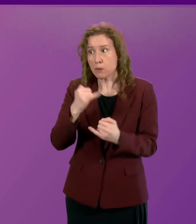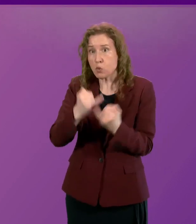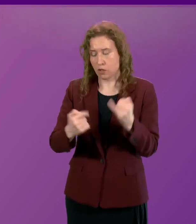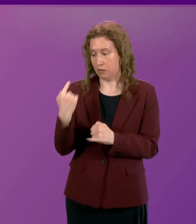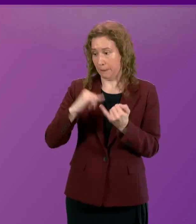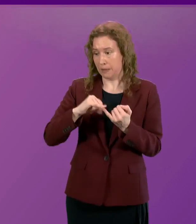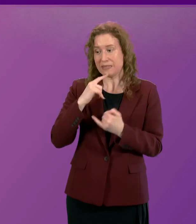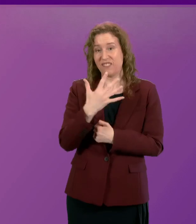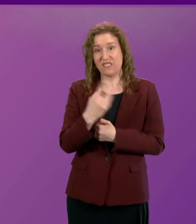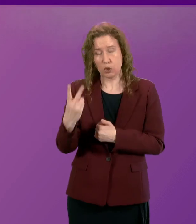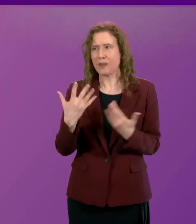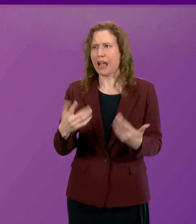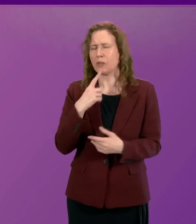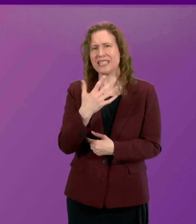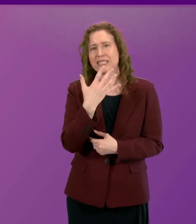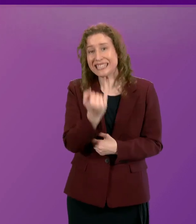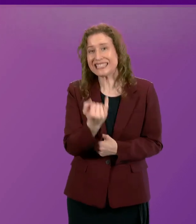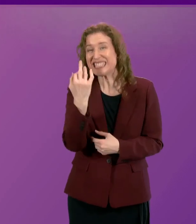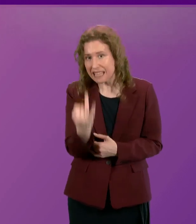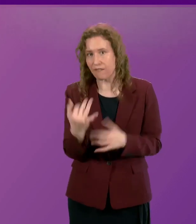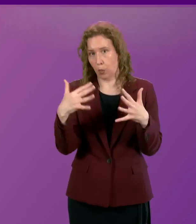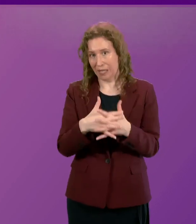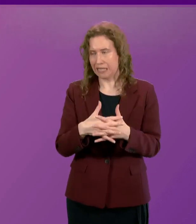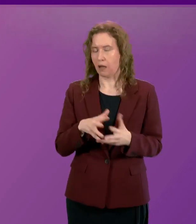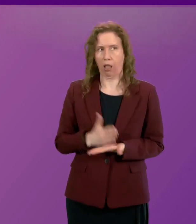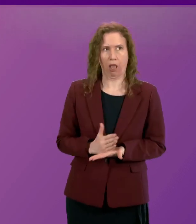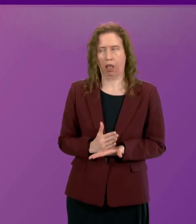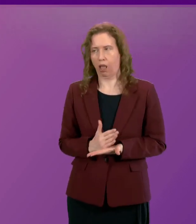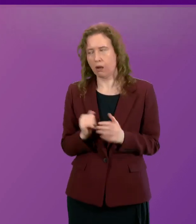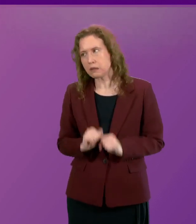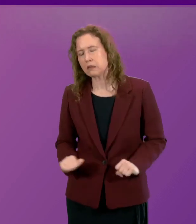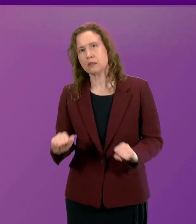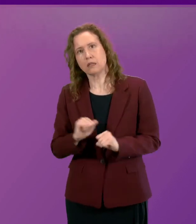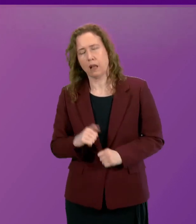and is now 67 weeks. The uncertainty is a major source of frustration and pain.